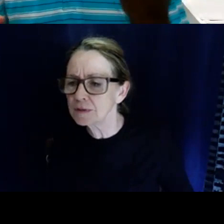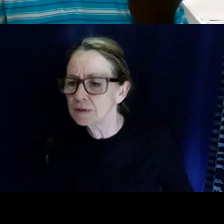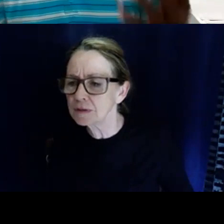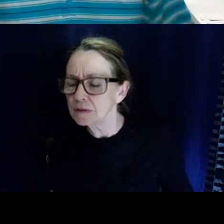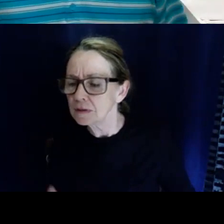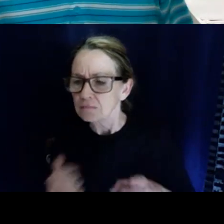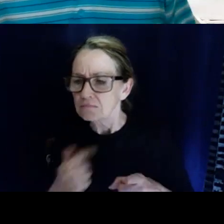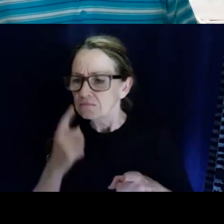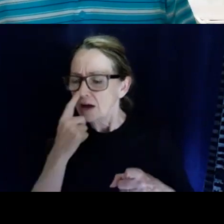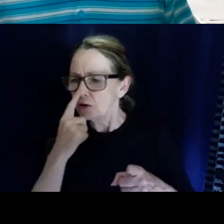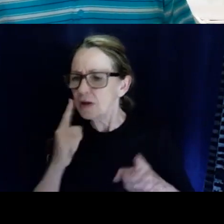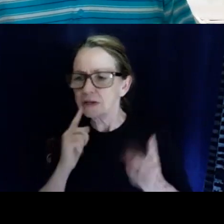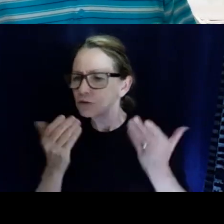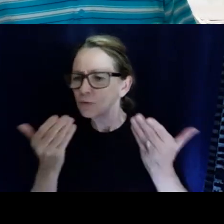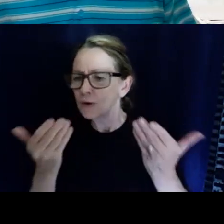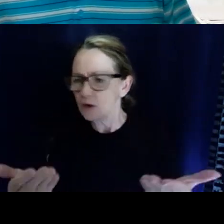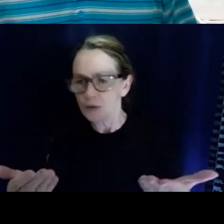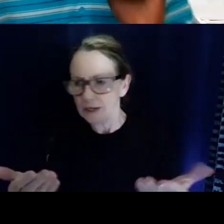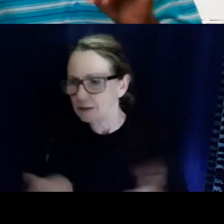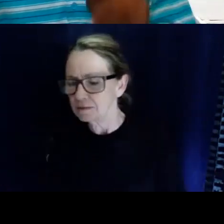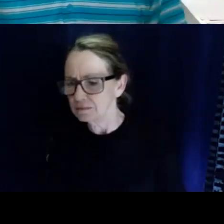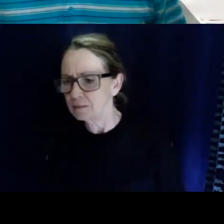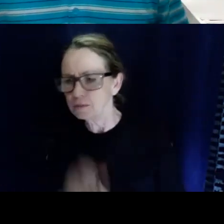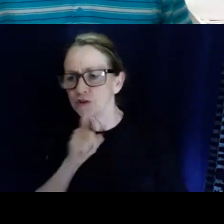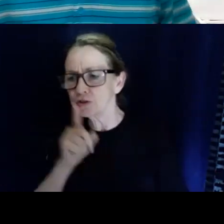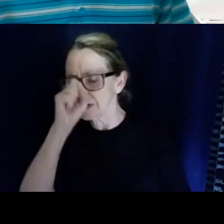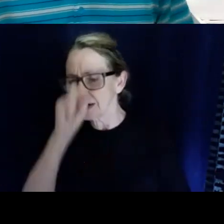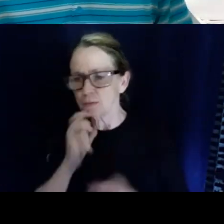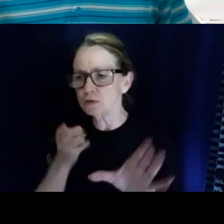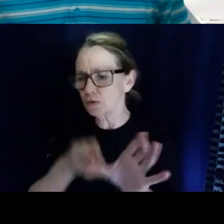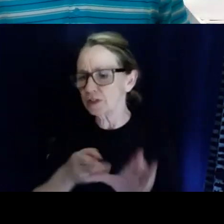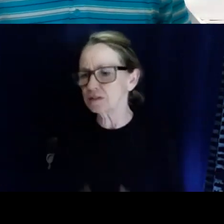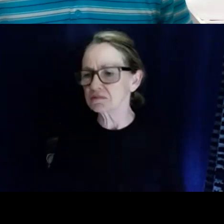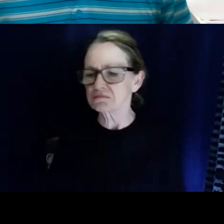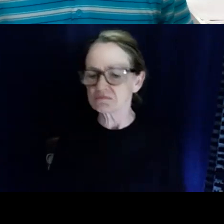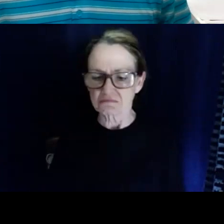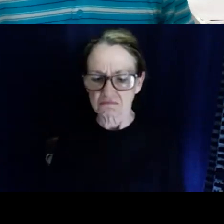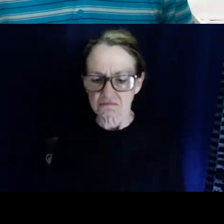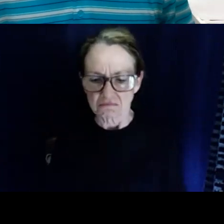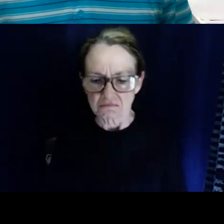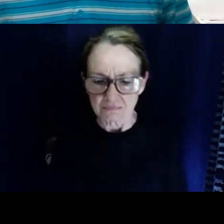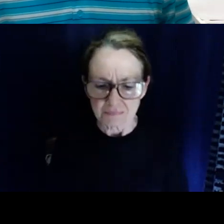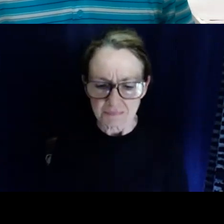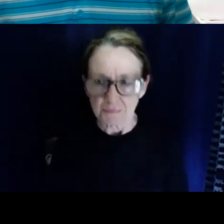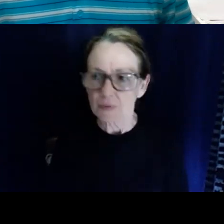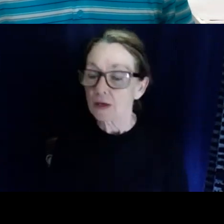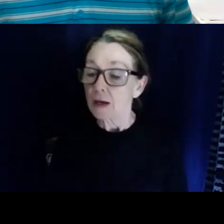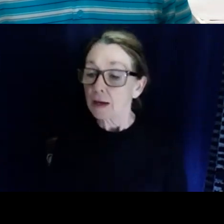I DON'T SEE ANYBODY ELSE. AGAIN, CAROL --